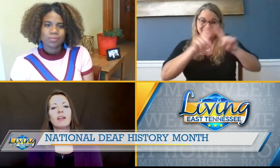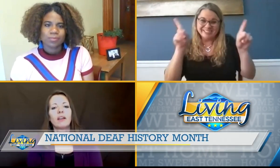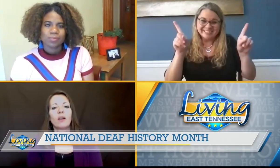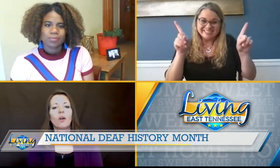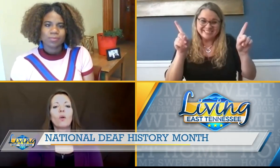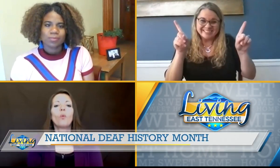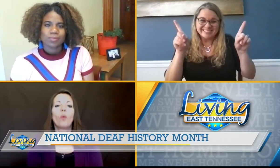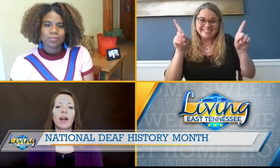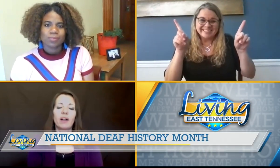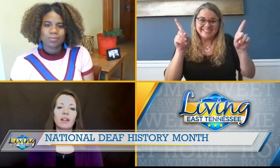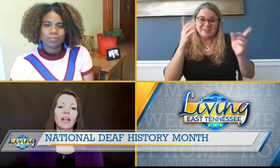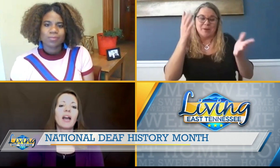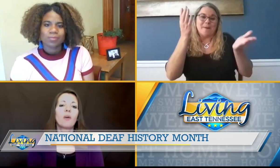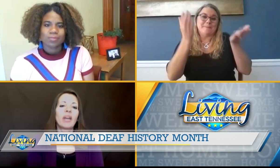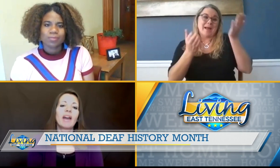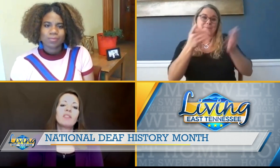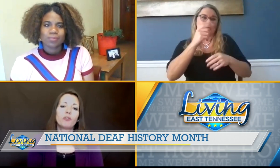BIGGEST HURDLES THAT YOU HAVE